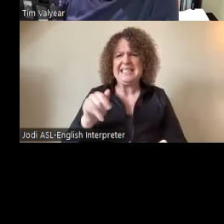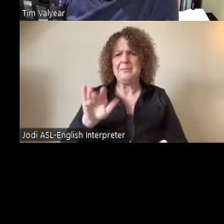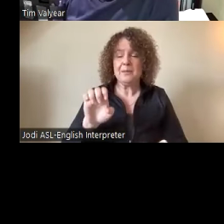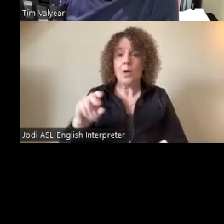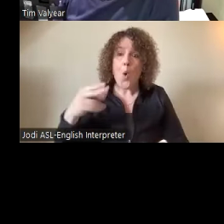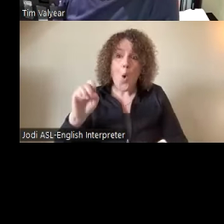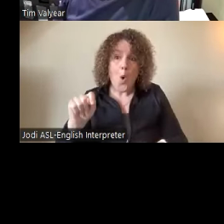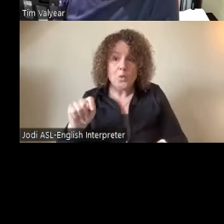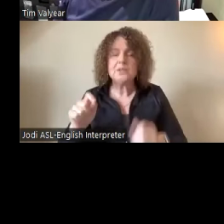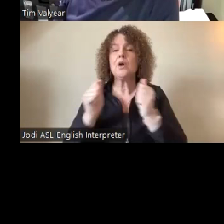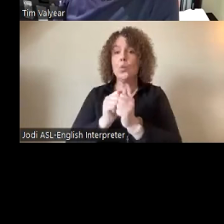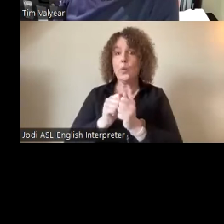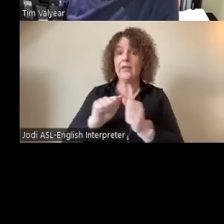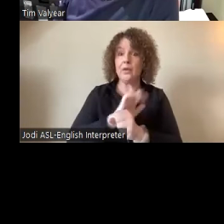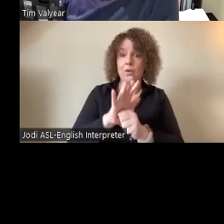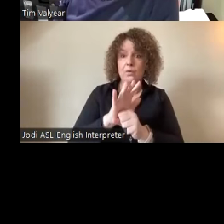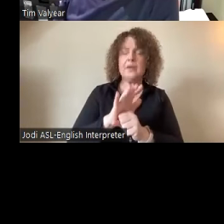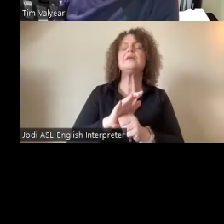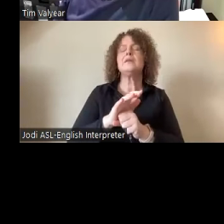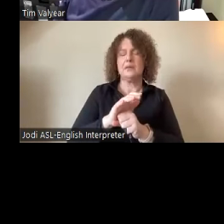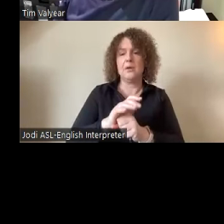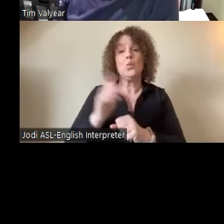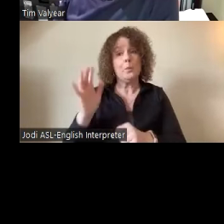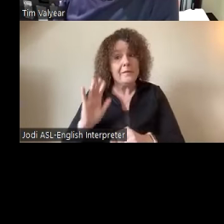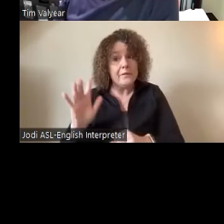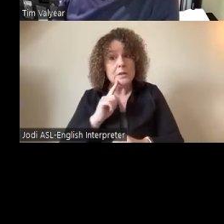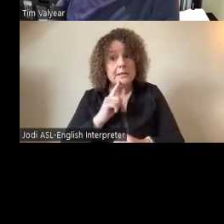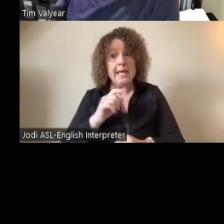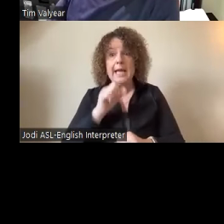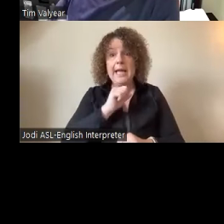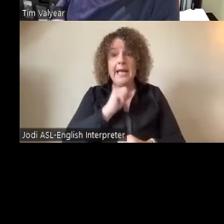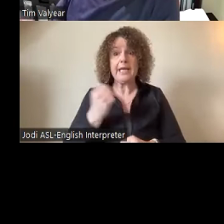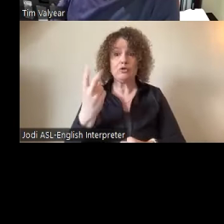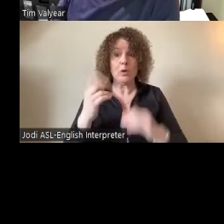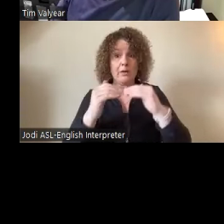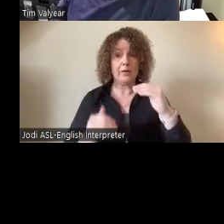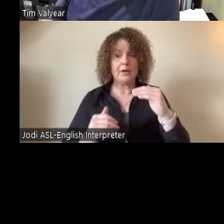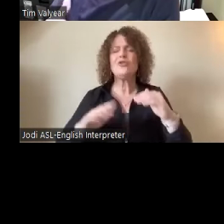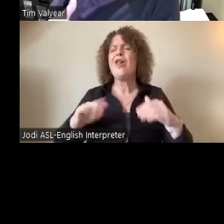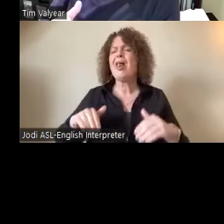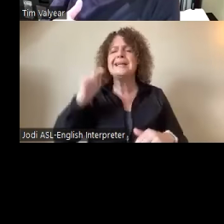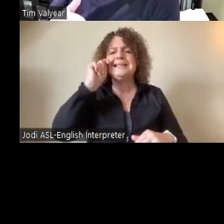way past the COVID issues and we're able to look at what a susceptible host truly is. With the virus, I'm sure it'